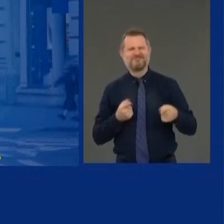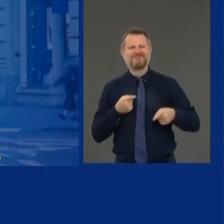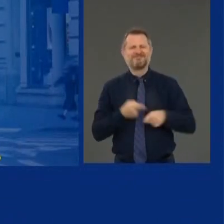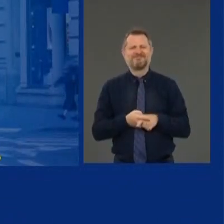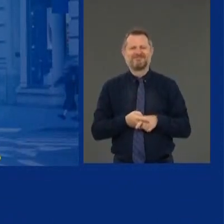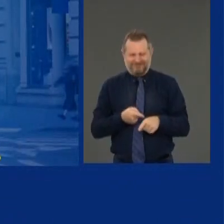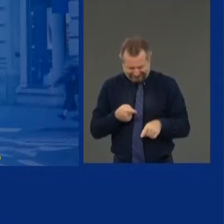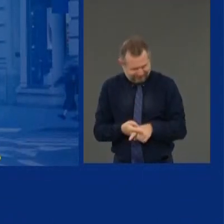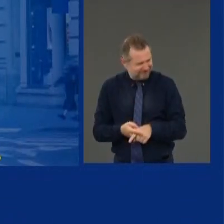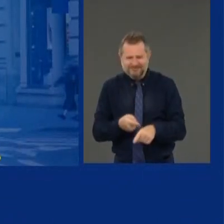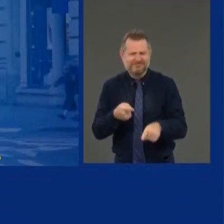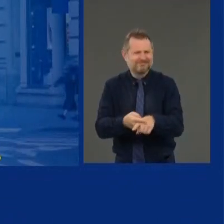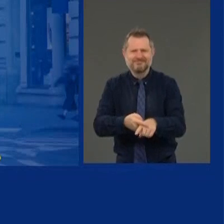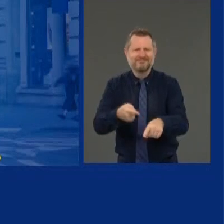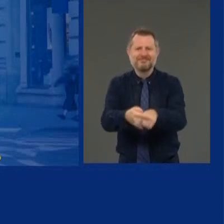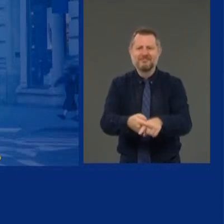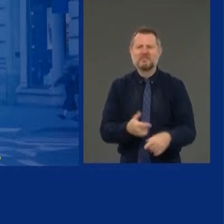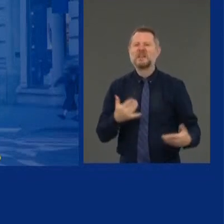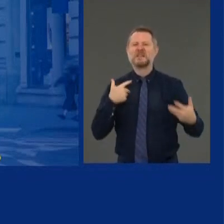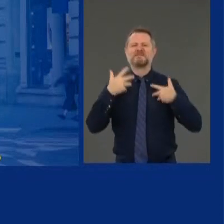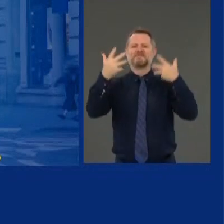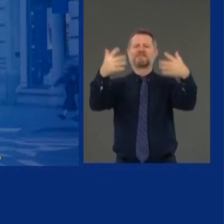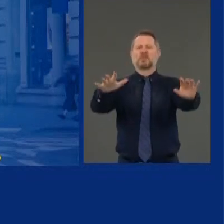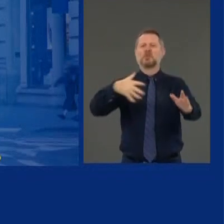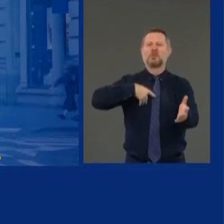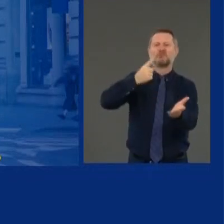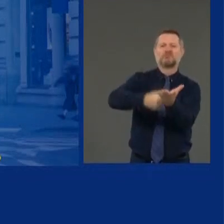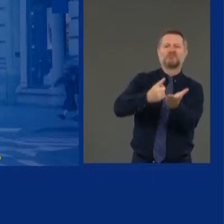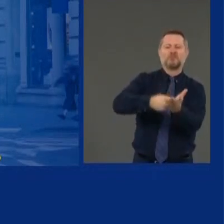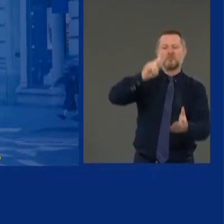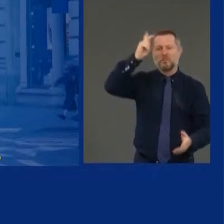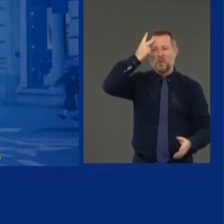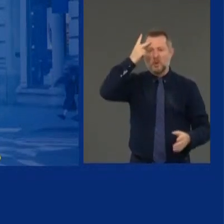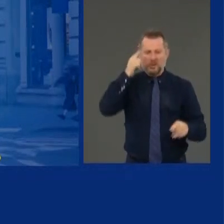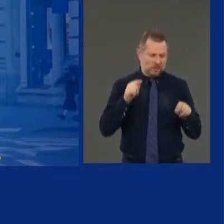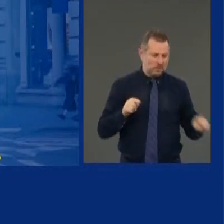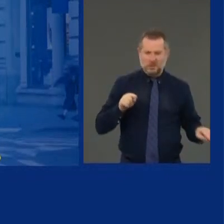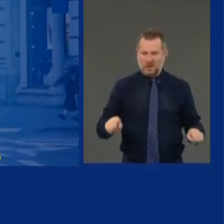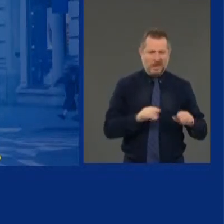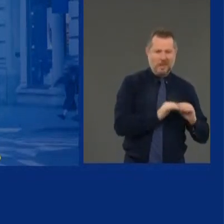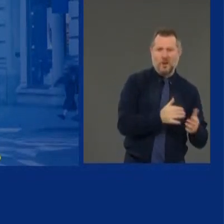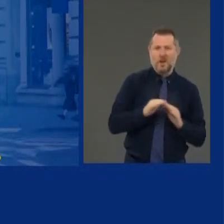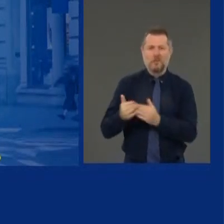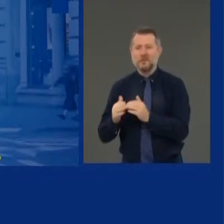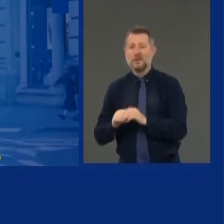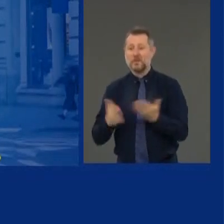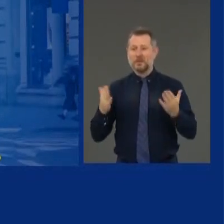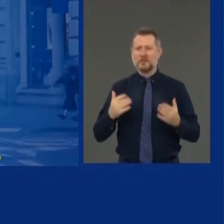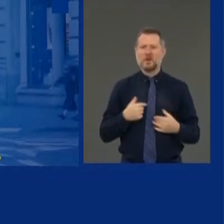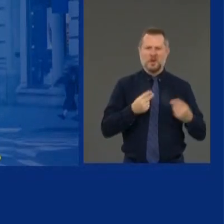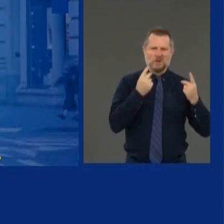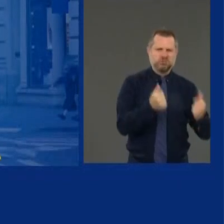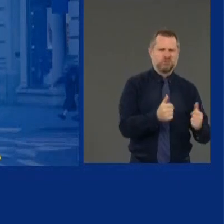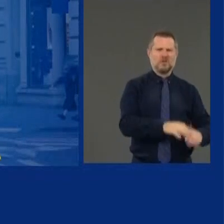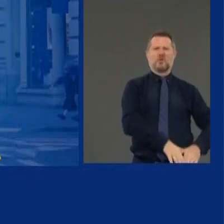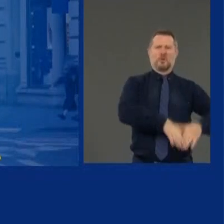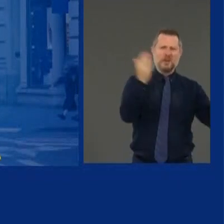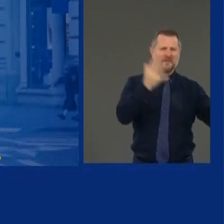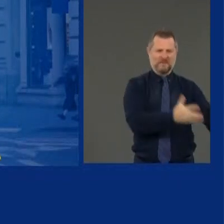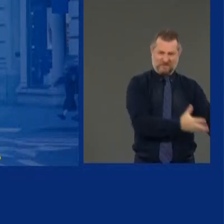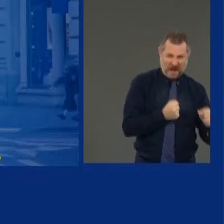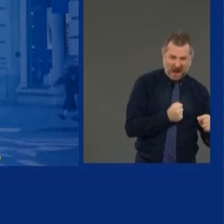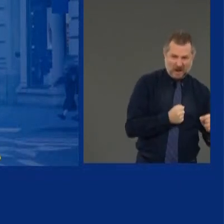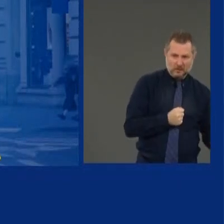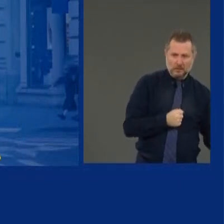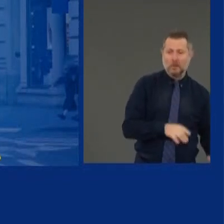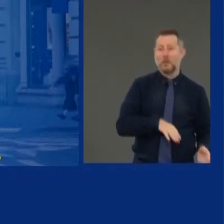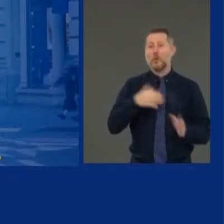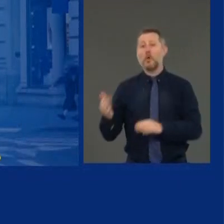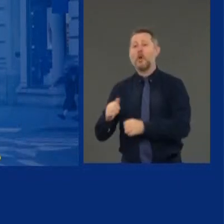IT IS A MISTAKE.